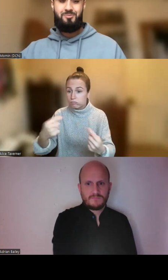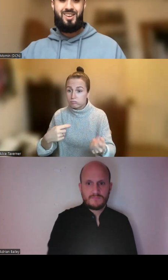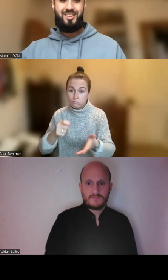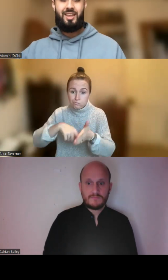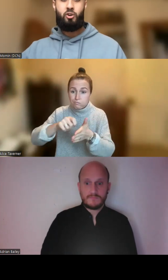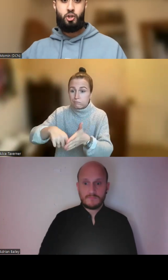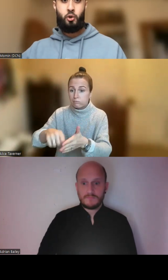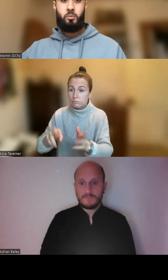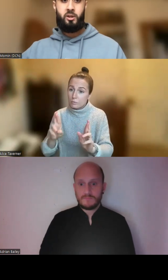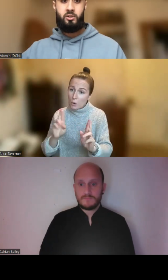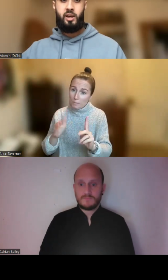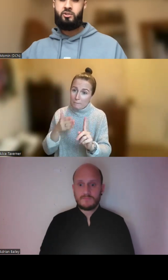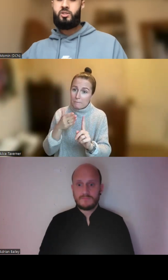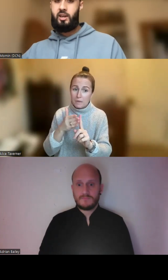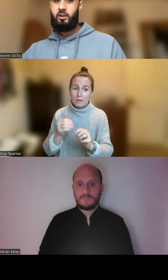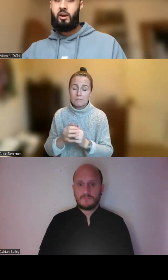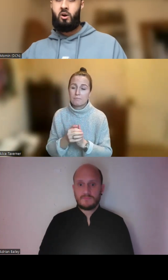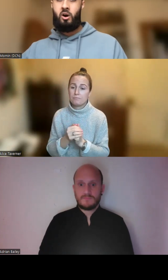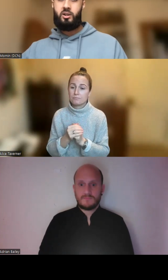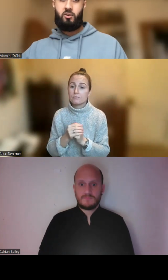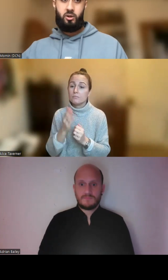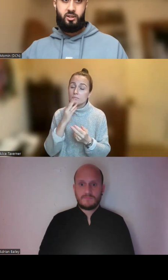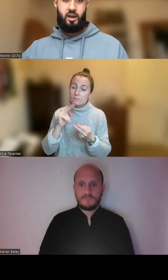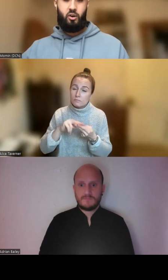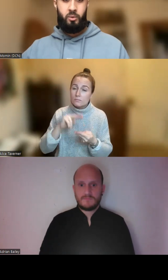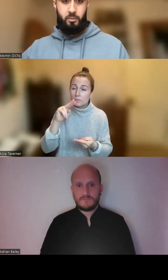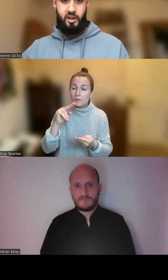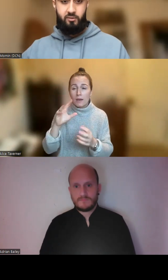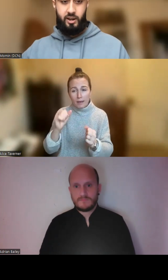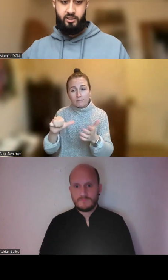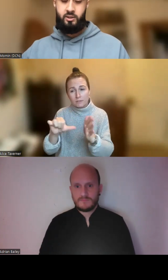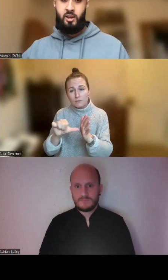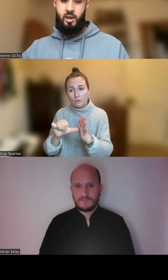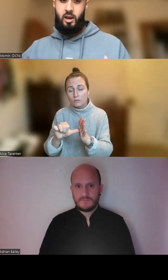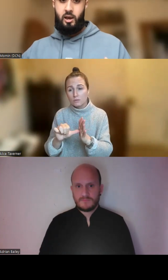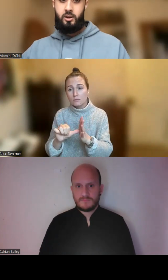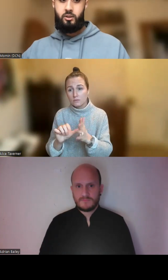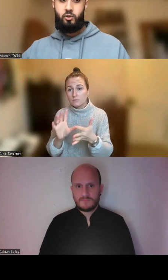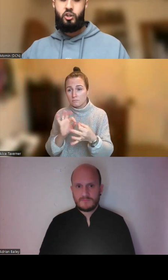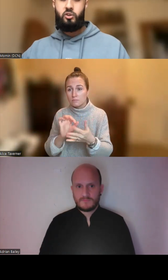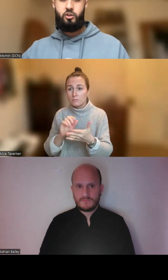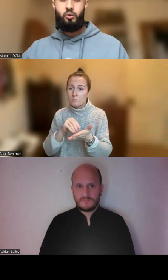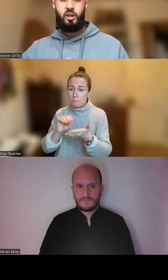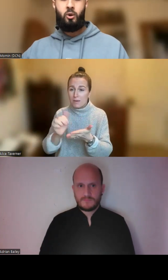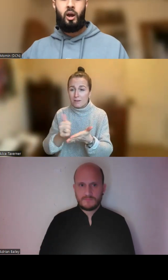The main thing there is should, because as you scale, there are difficulties that come into paid advertising and you do need to look